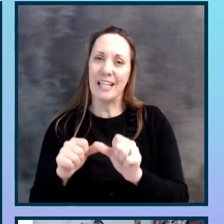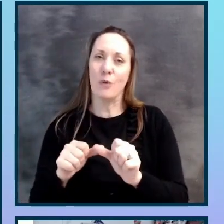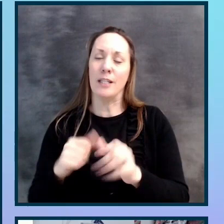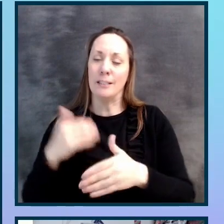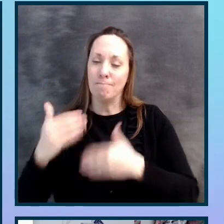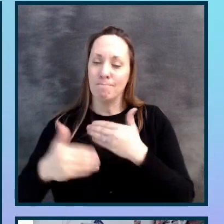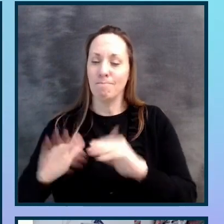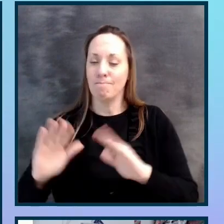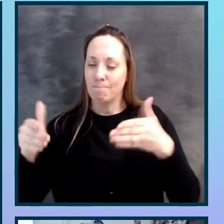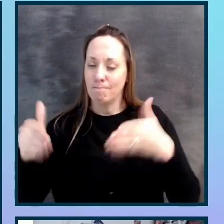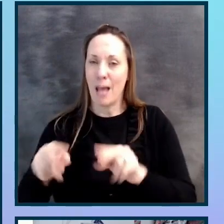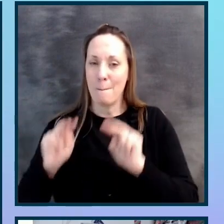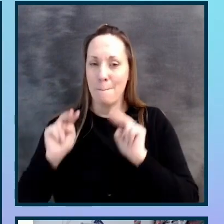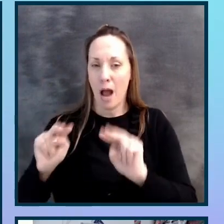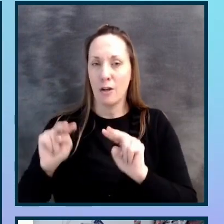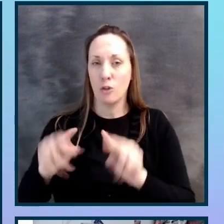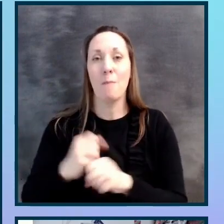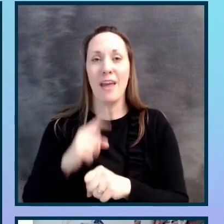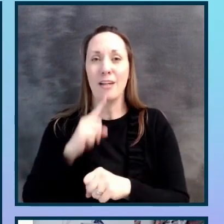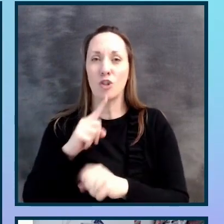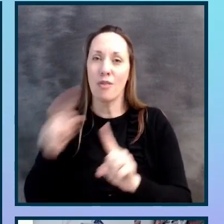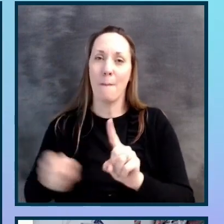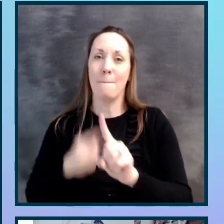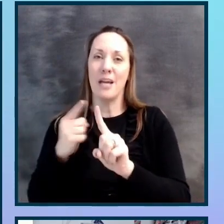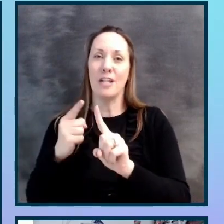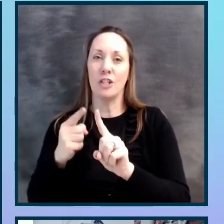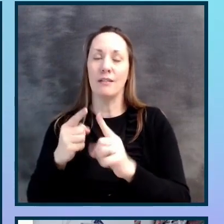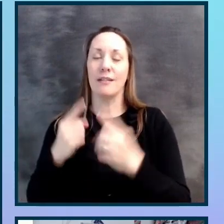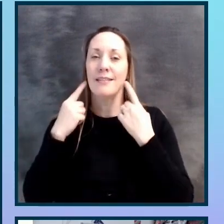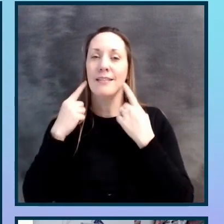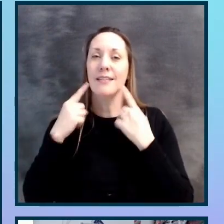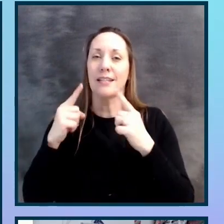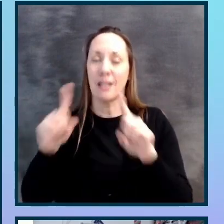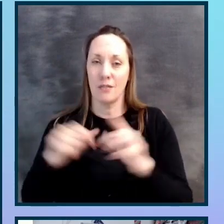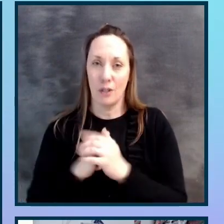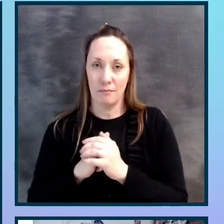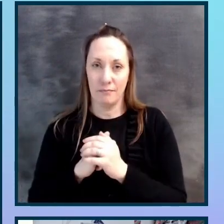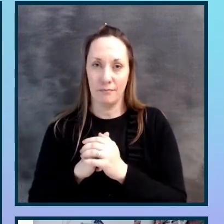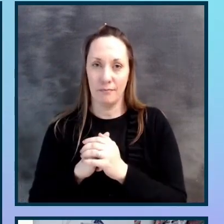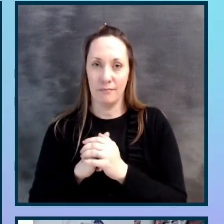to ensure that the mission is successful. That is to say,